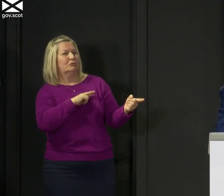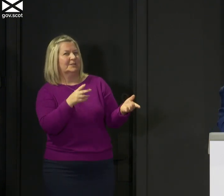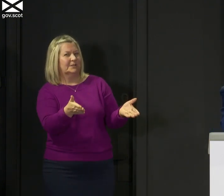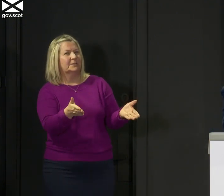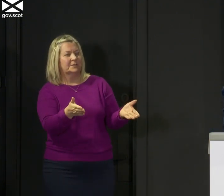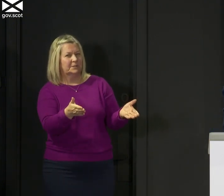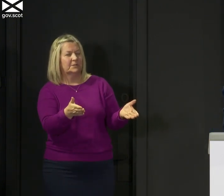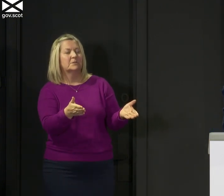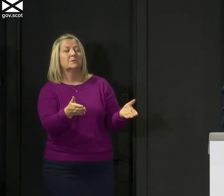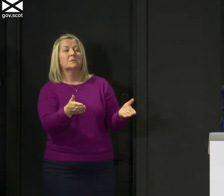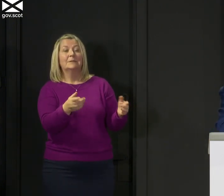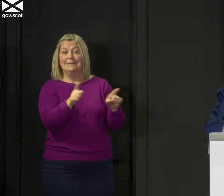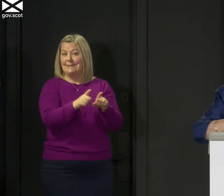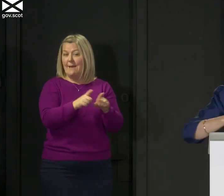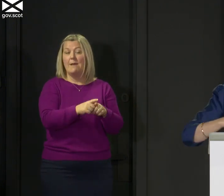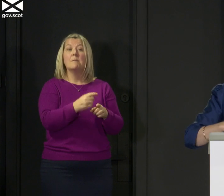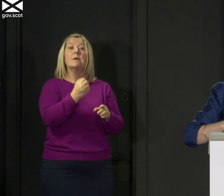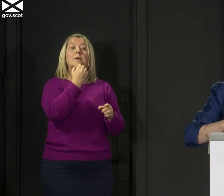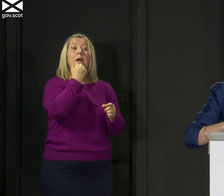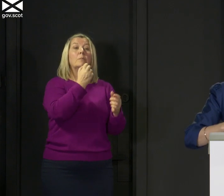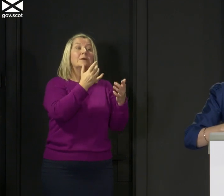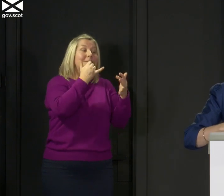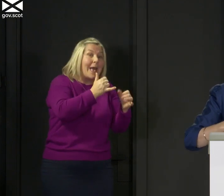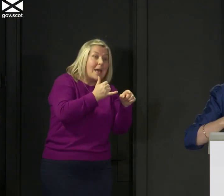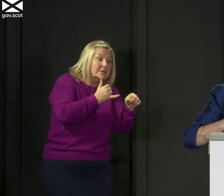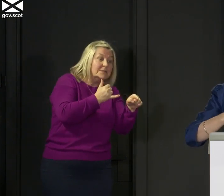number of tests we do on a daily basis and a number of people tested, because often people